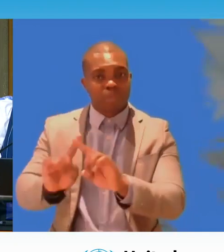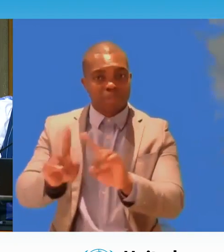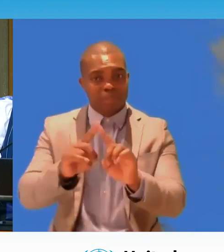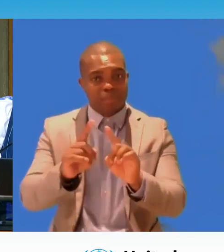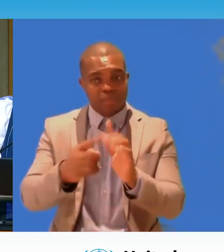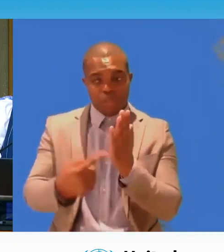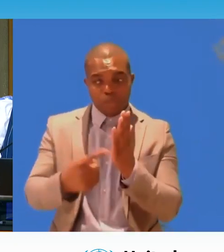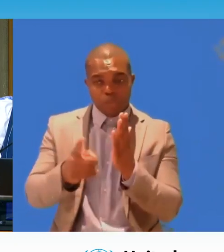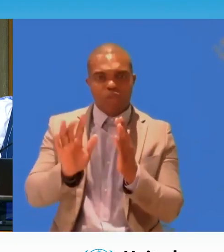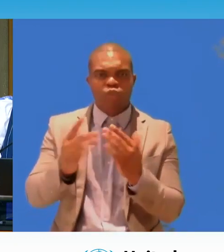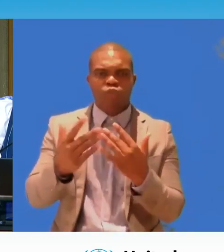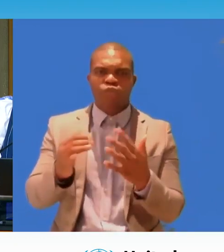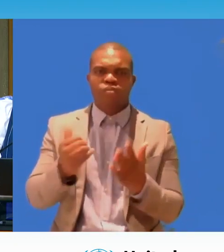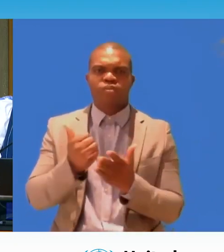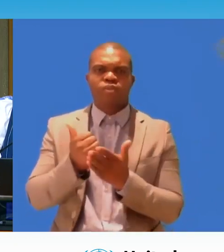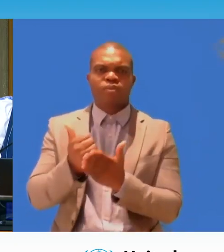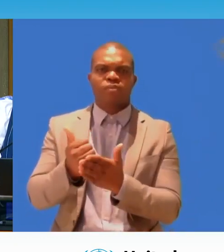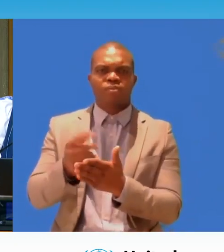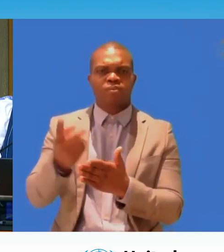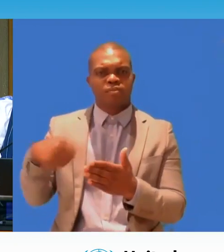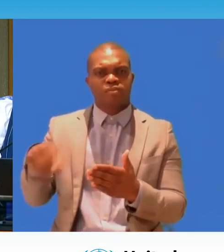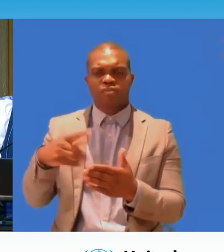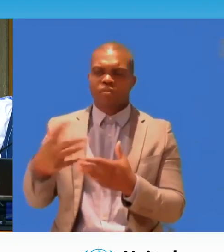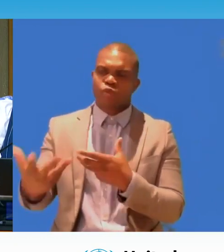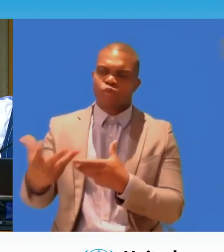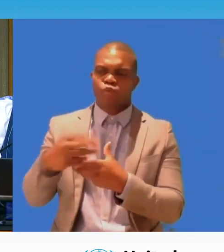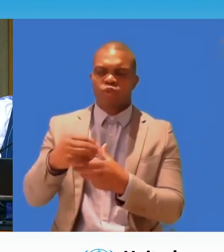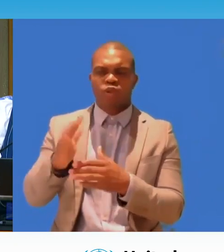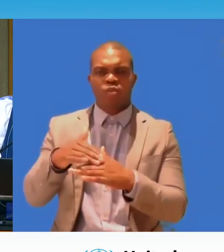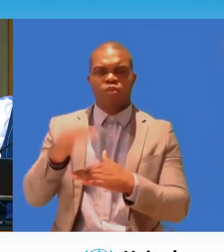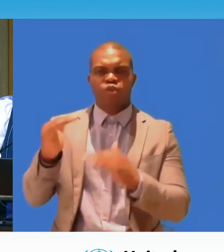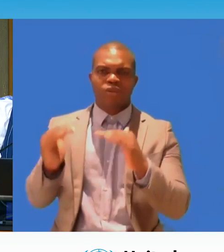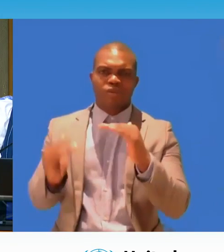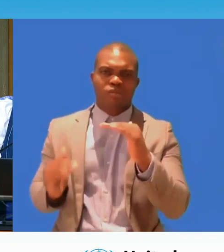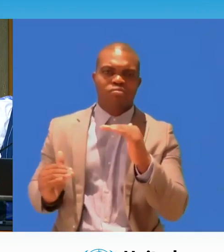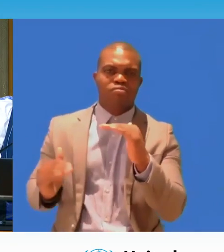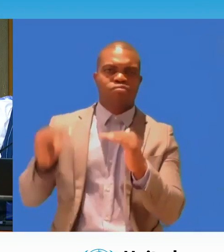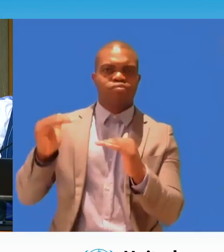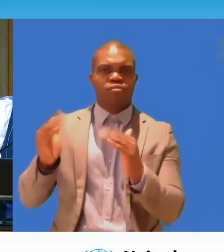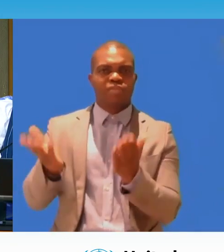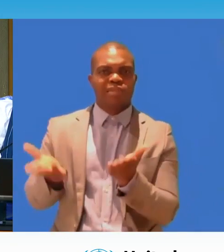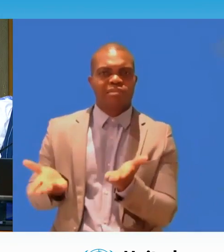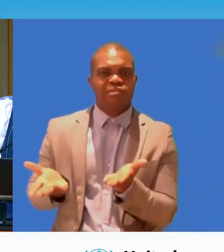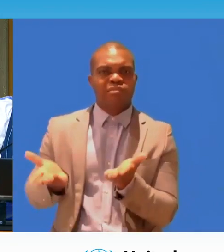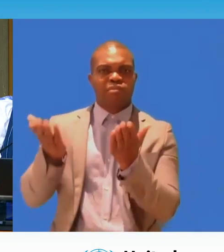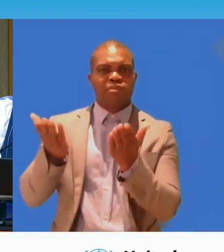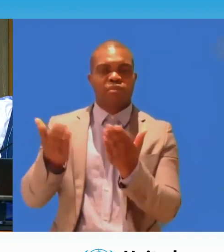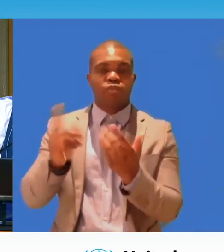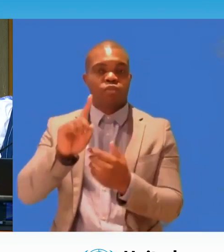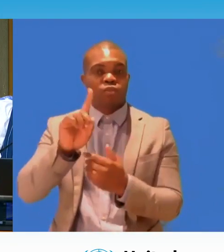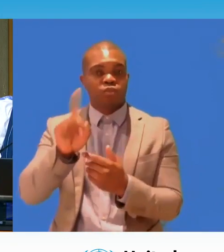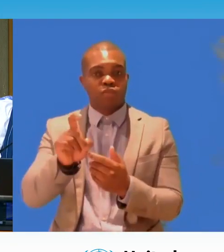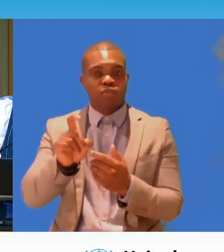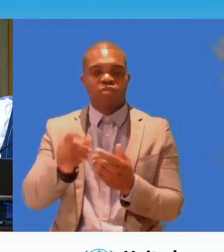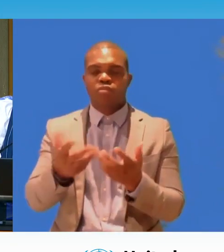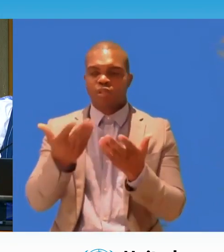Mobility by fostering greater participation in society we are reminded that person disabilities